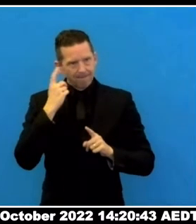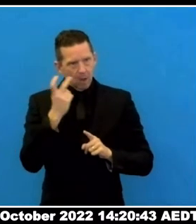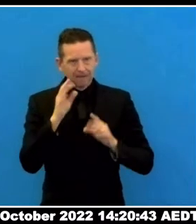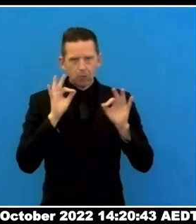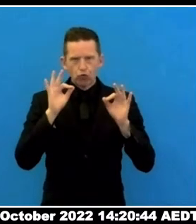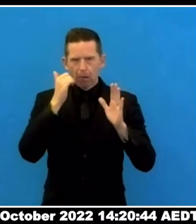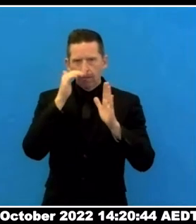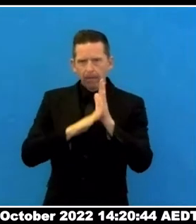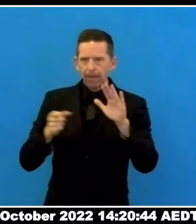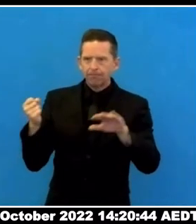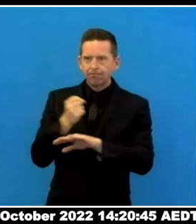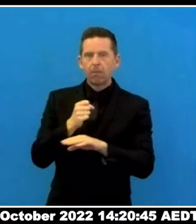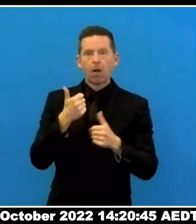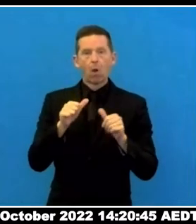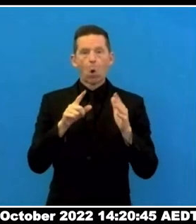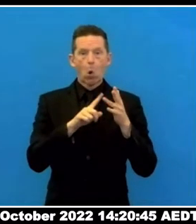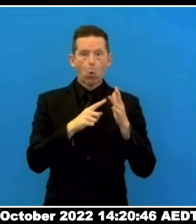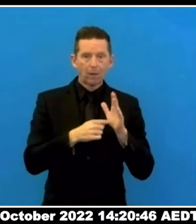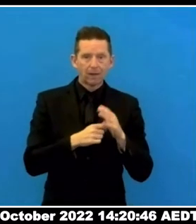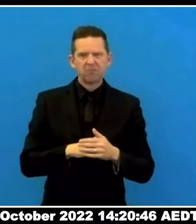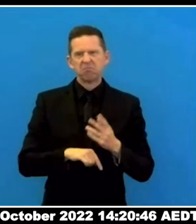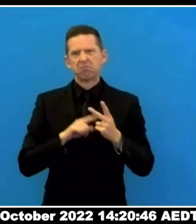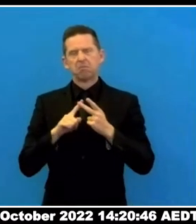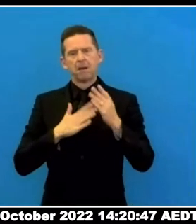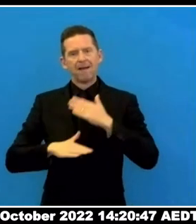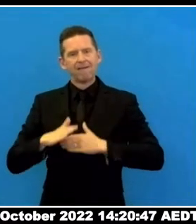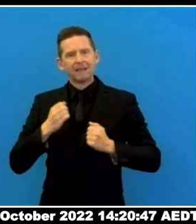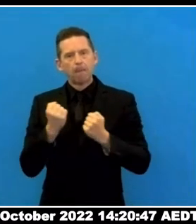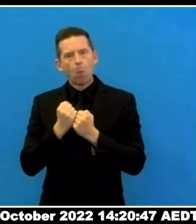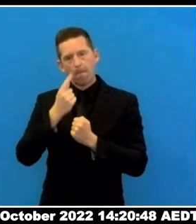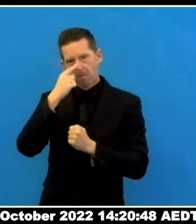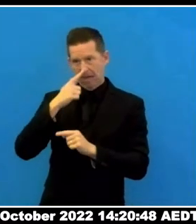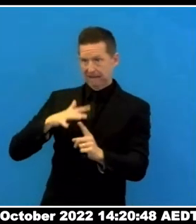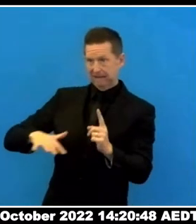such as OTs or behaviour support specialists in Shepparton,